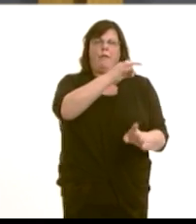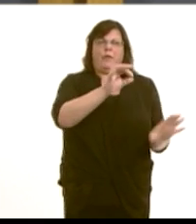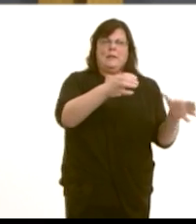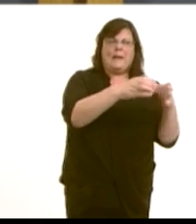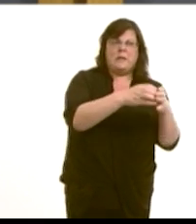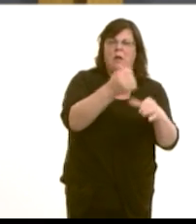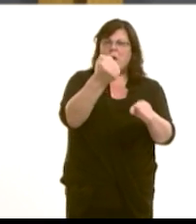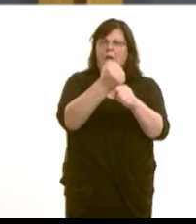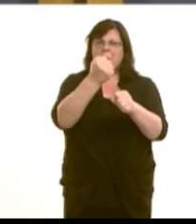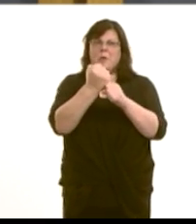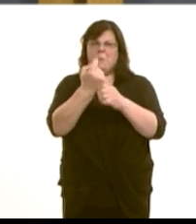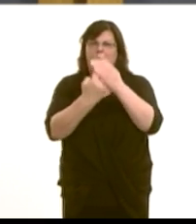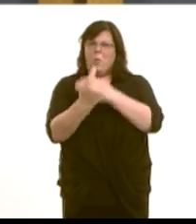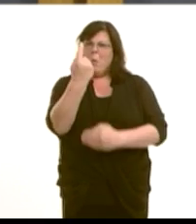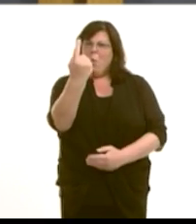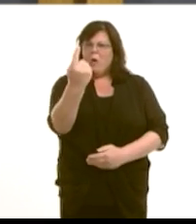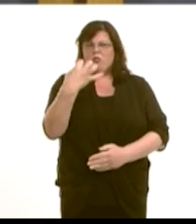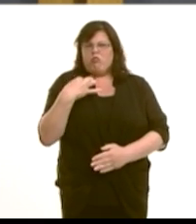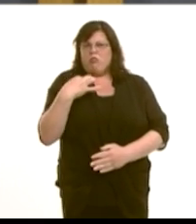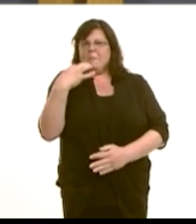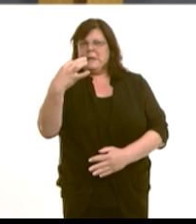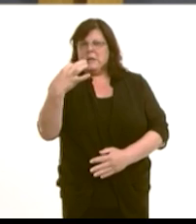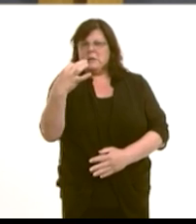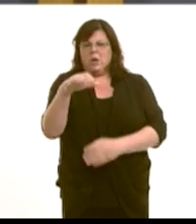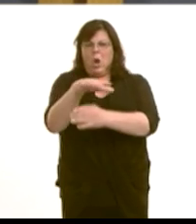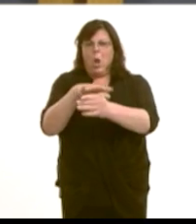there was only one person from a local business.